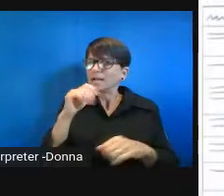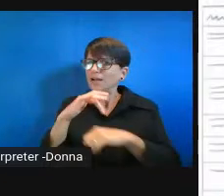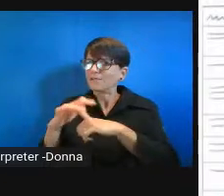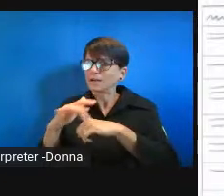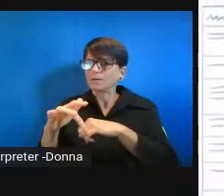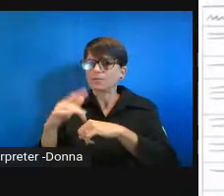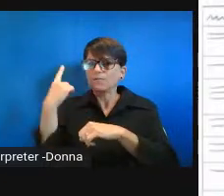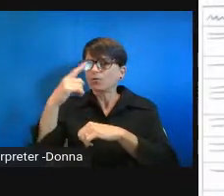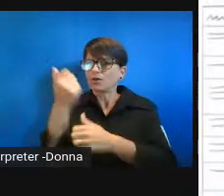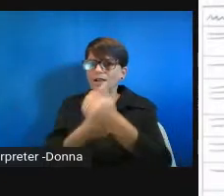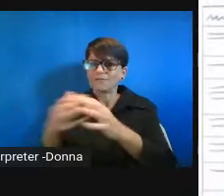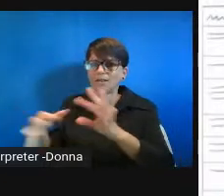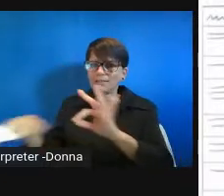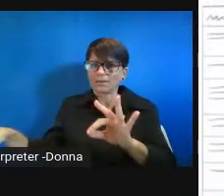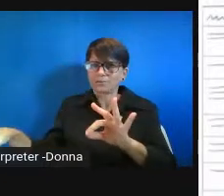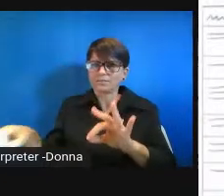If you are planning to include an